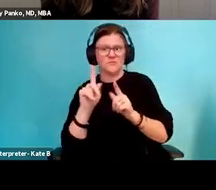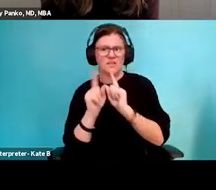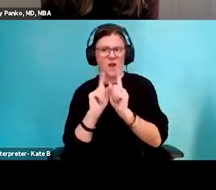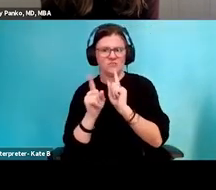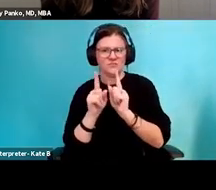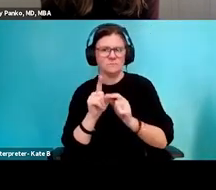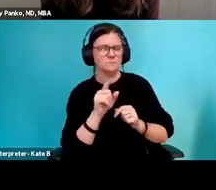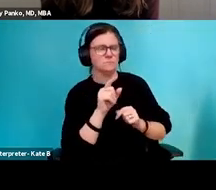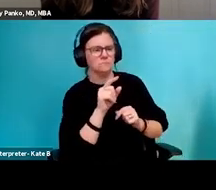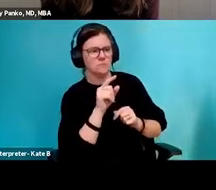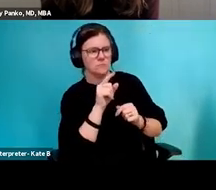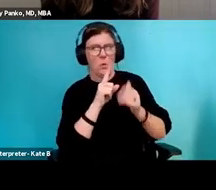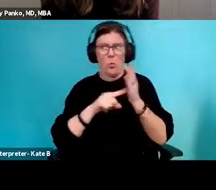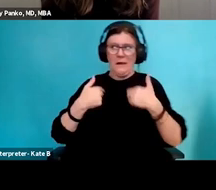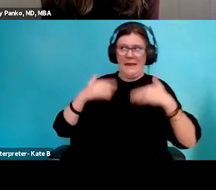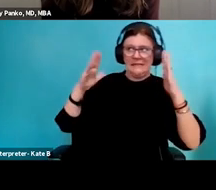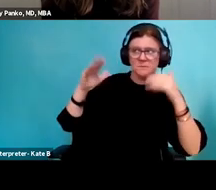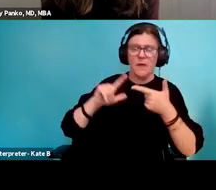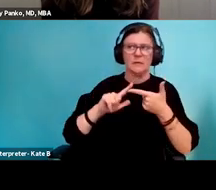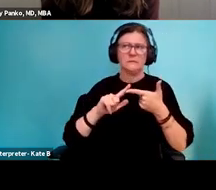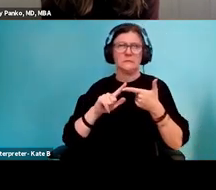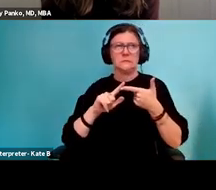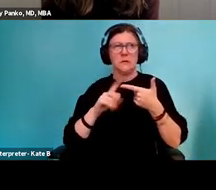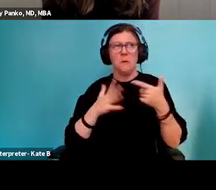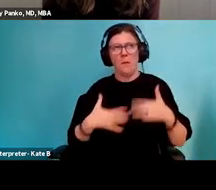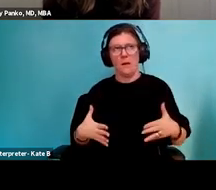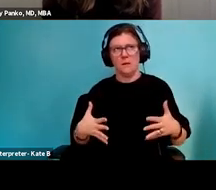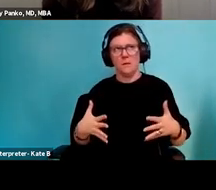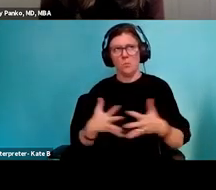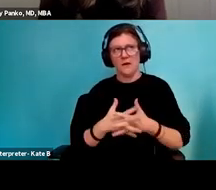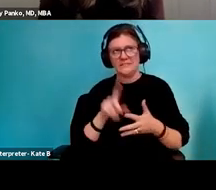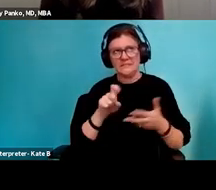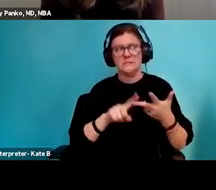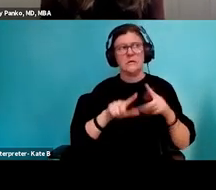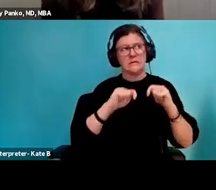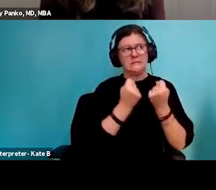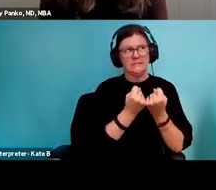be like? What kind of supports, what kind of team will you need to have around you?